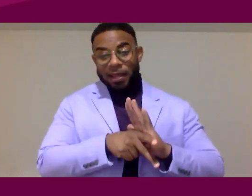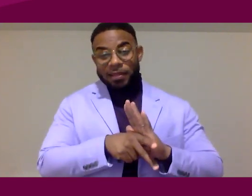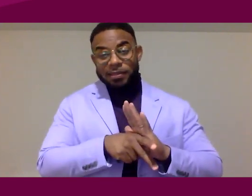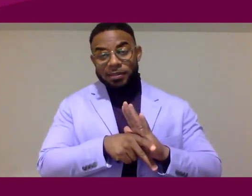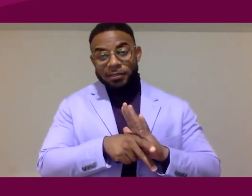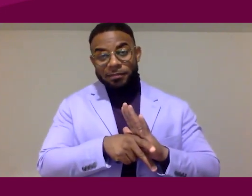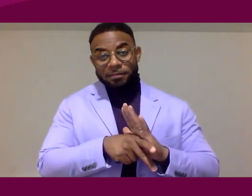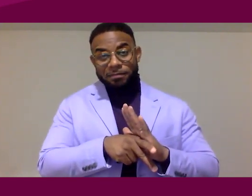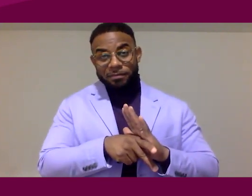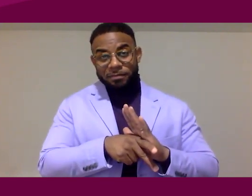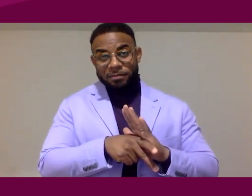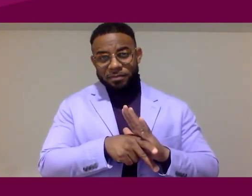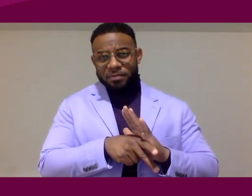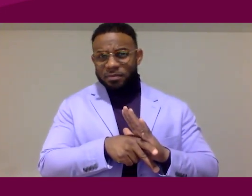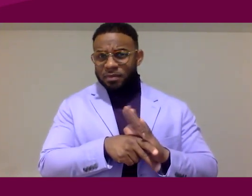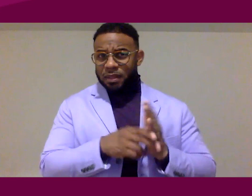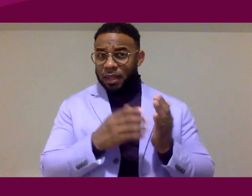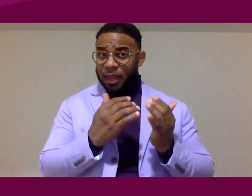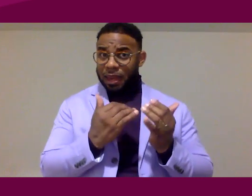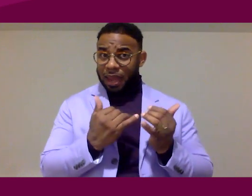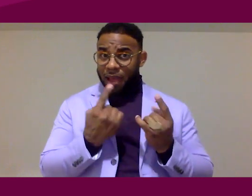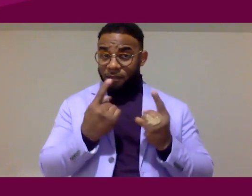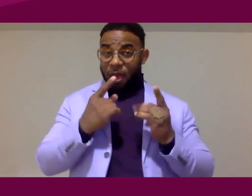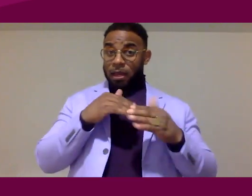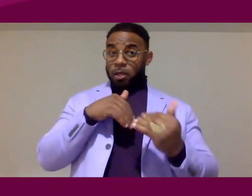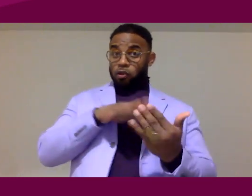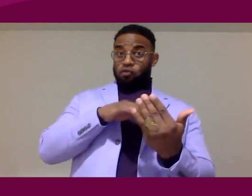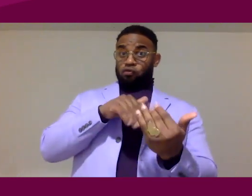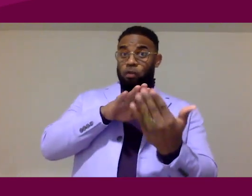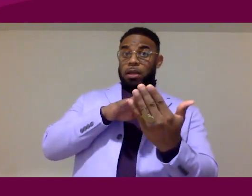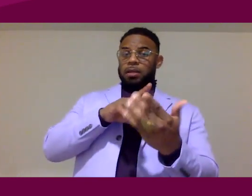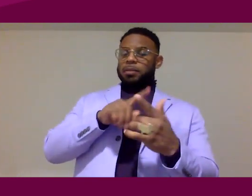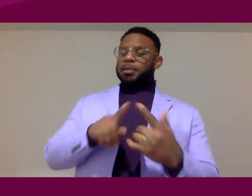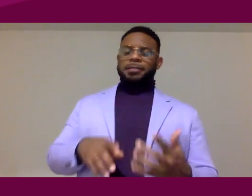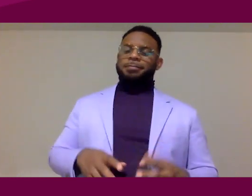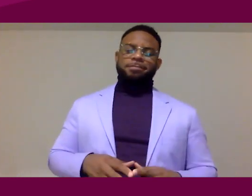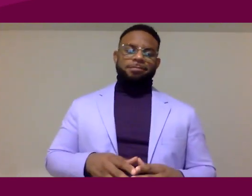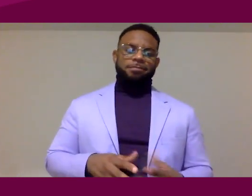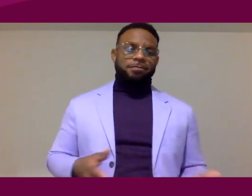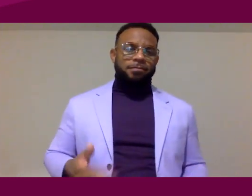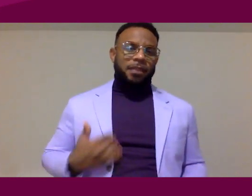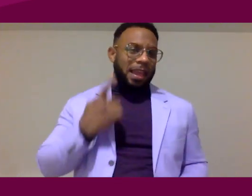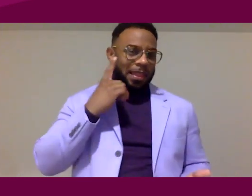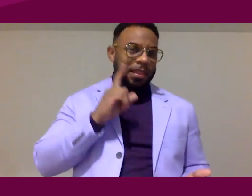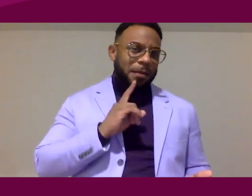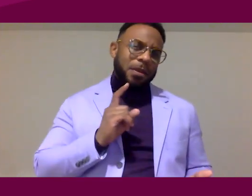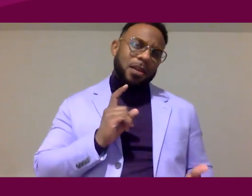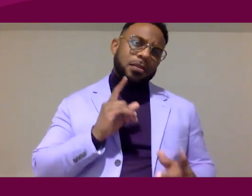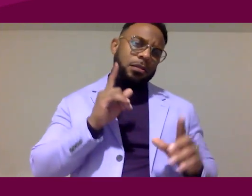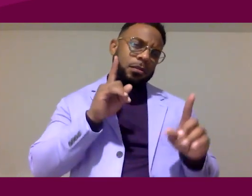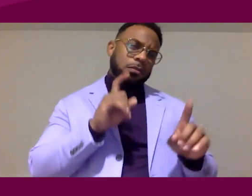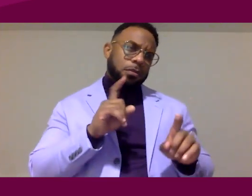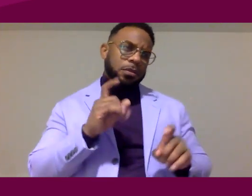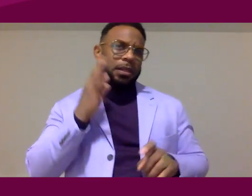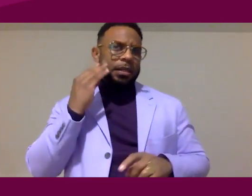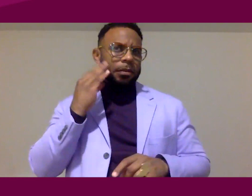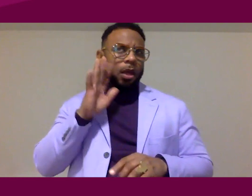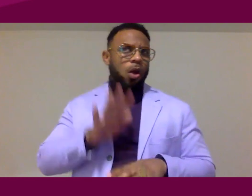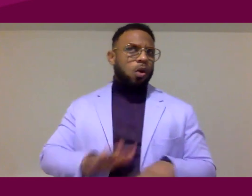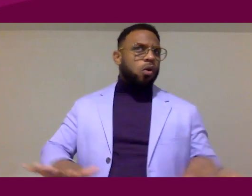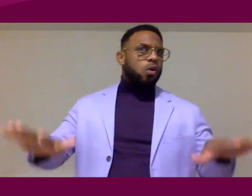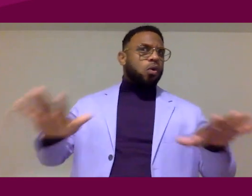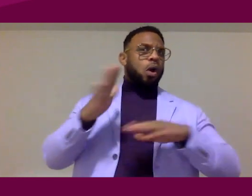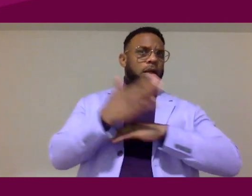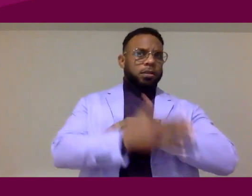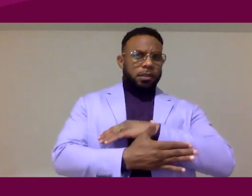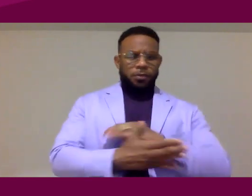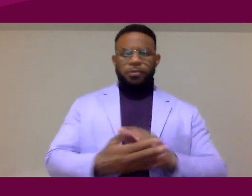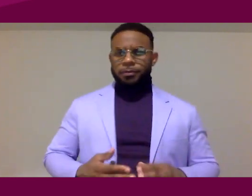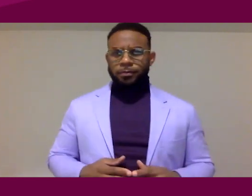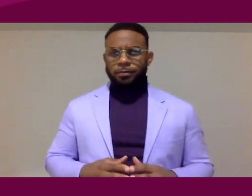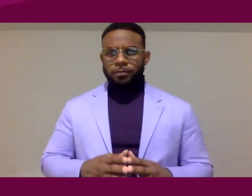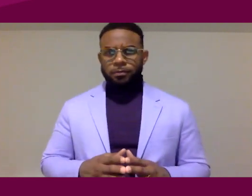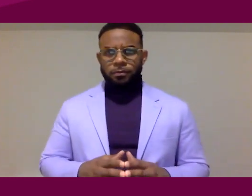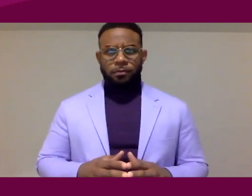that's getting addressed and I think is being experienced across the country.